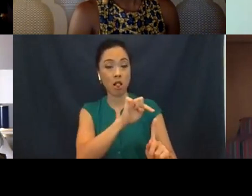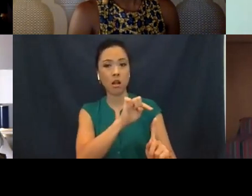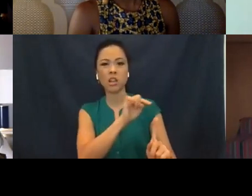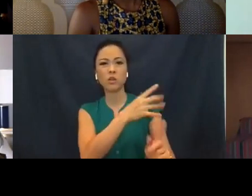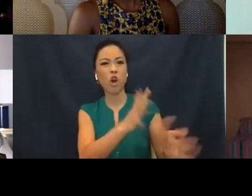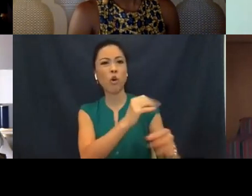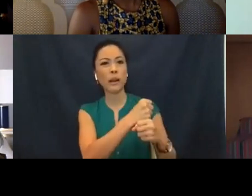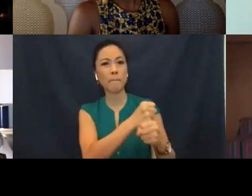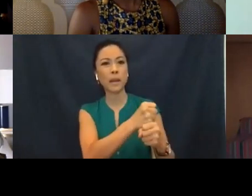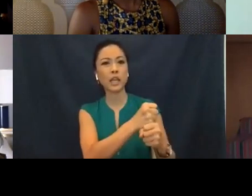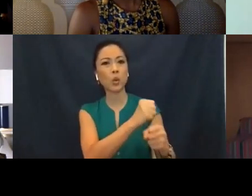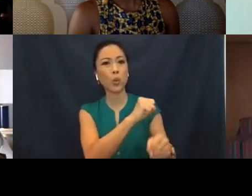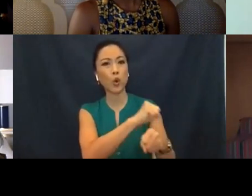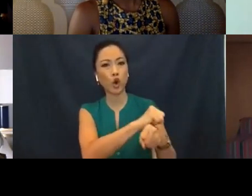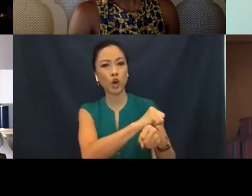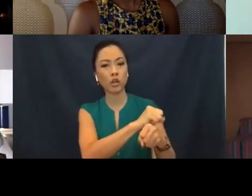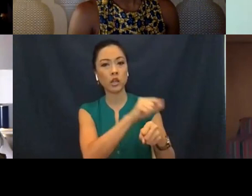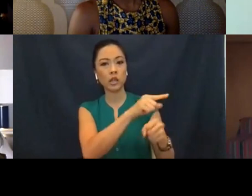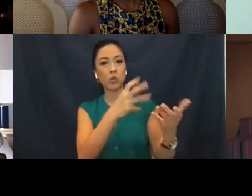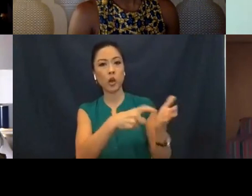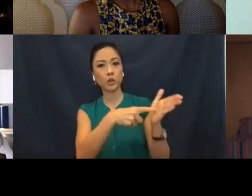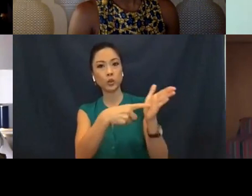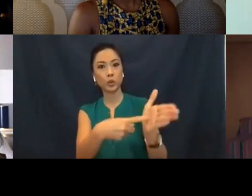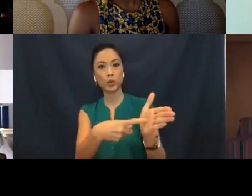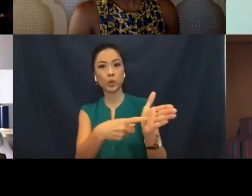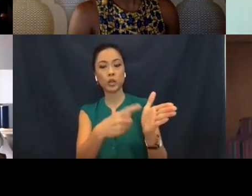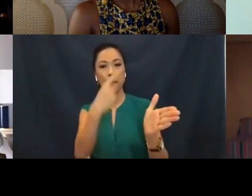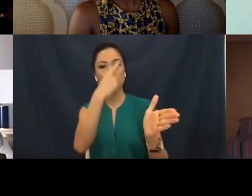body and the portrayal of black pain in the middle of the performance, because